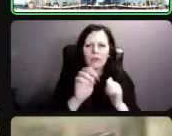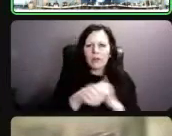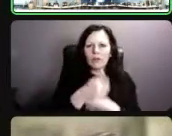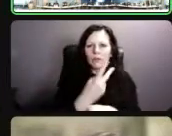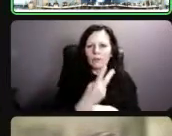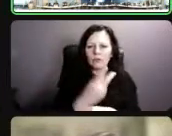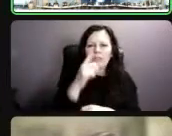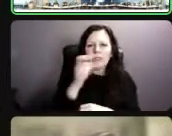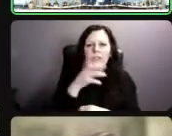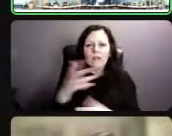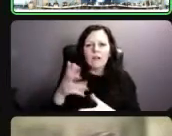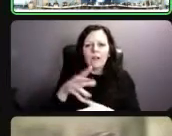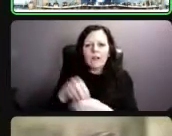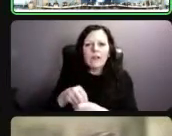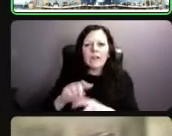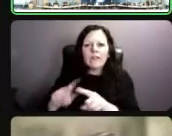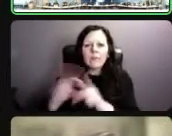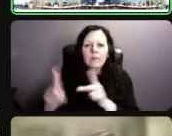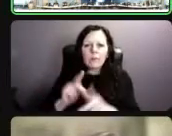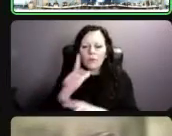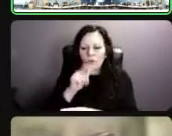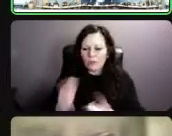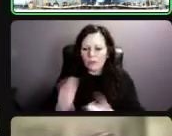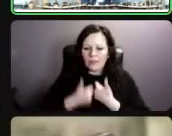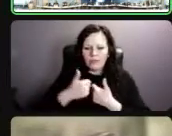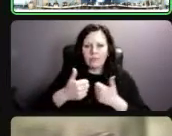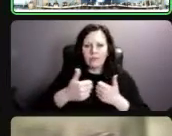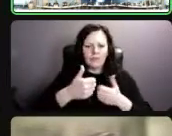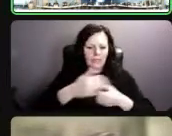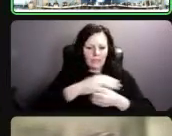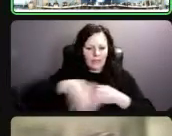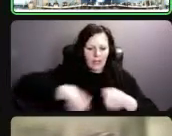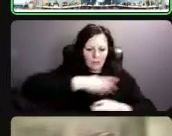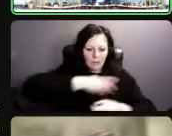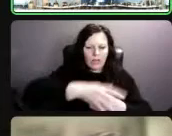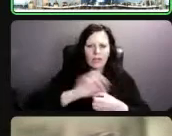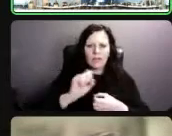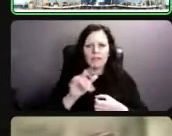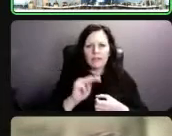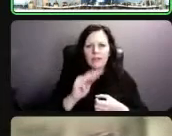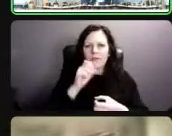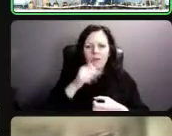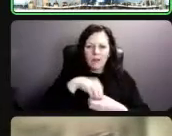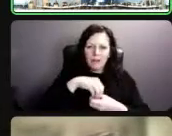ADDITIONAL INCIDENTS IN A VERY DIFFERENT BEAST.